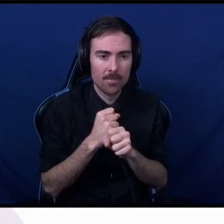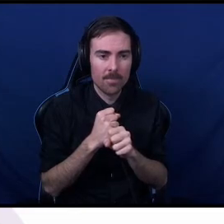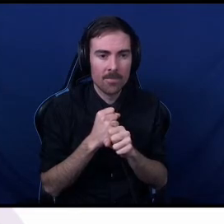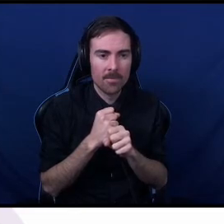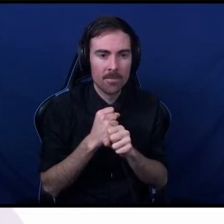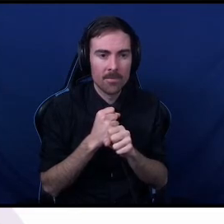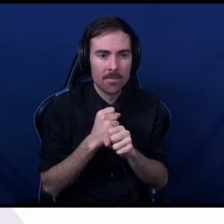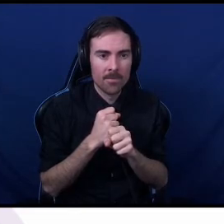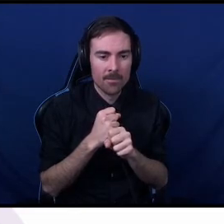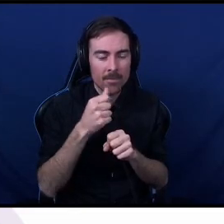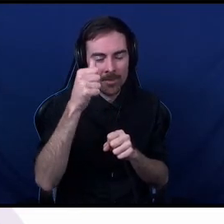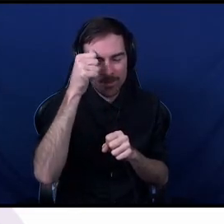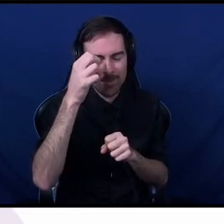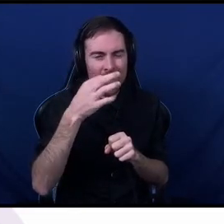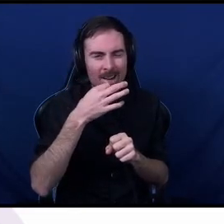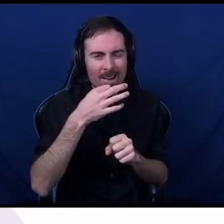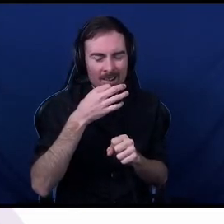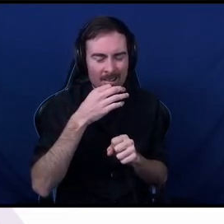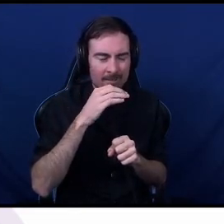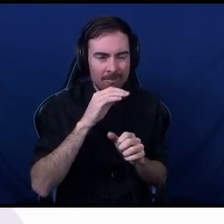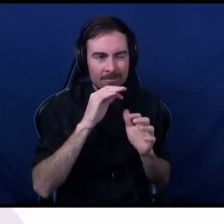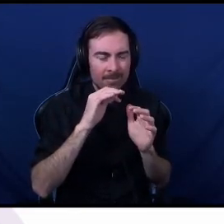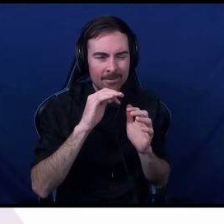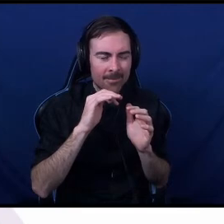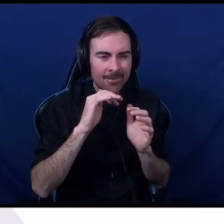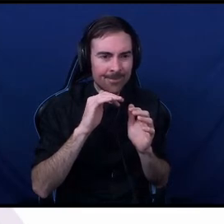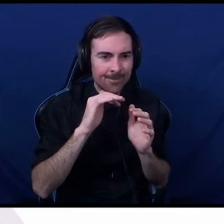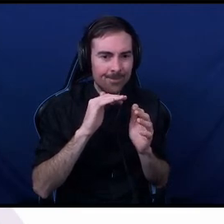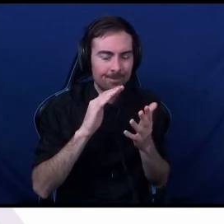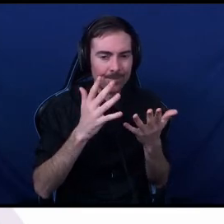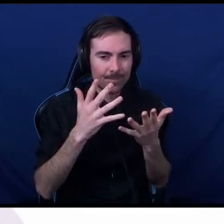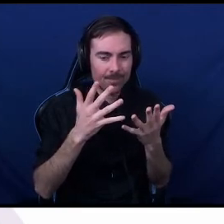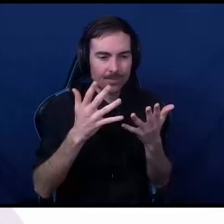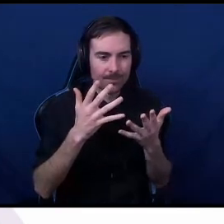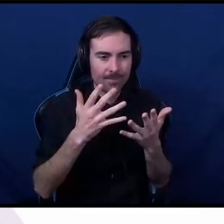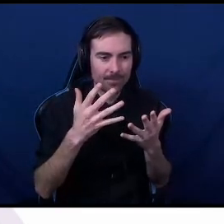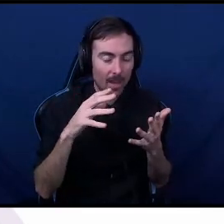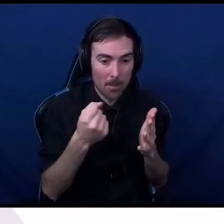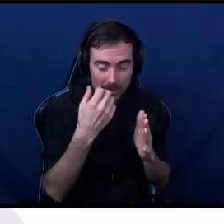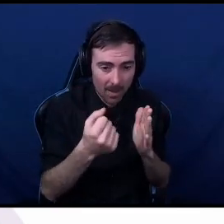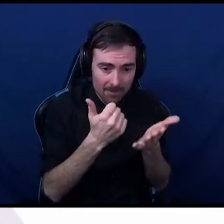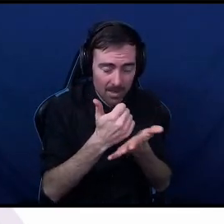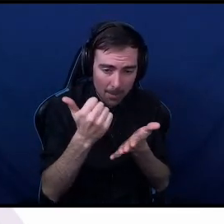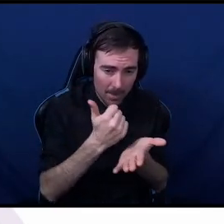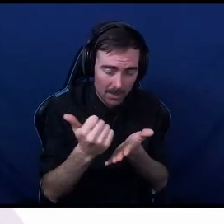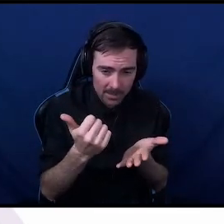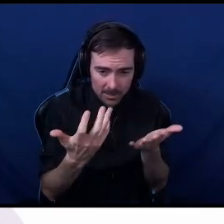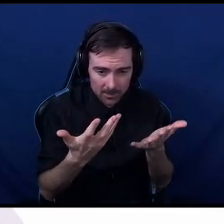division of thought around, you know, do you have to have kind of some numbers around that. We are now talking about diversity,